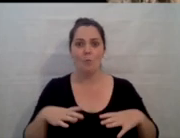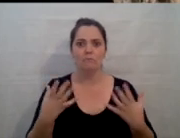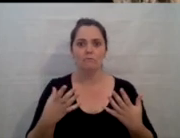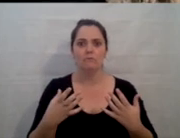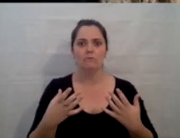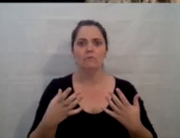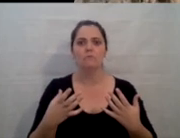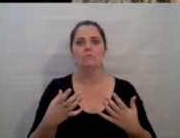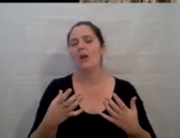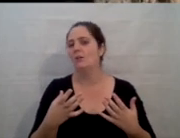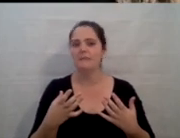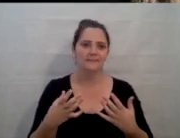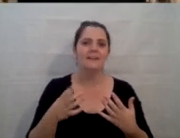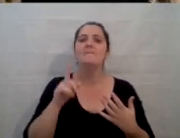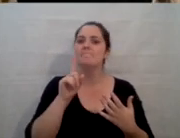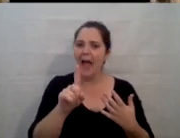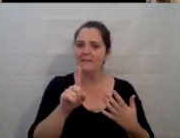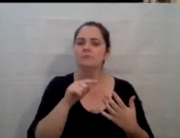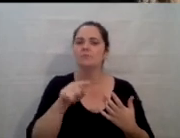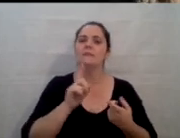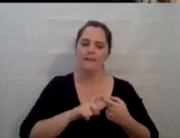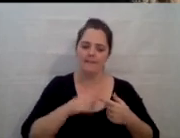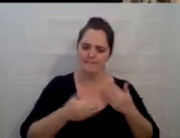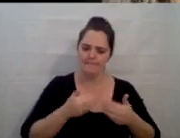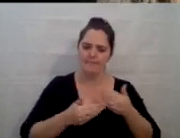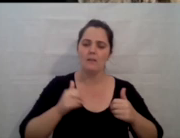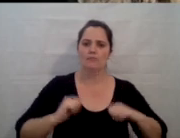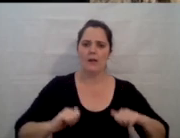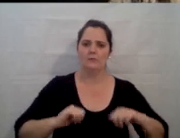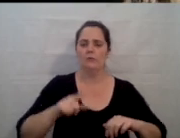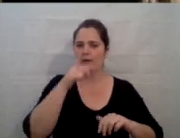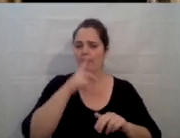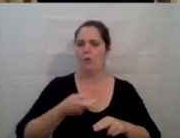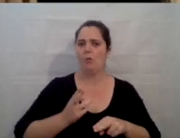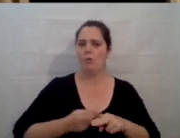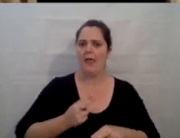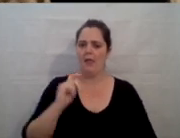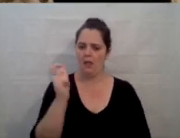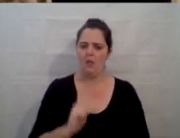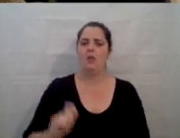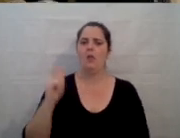You're not going to be able to get it that quickly all at once but you want to keep working, keep practicing, discipline yourself and do it over and over and